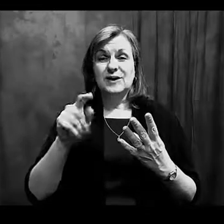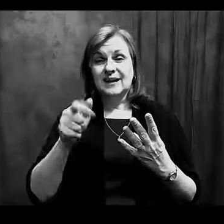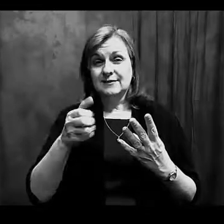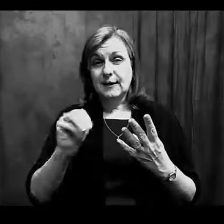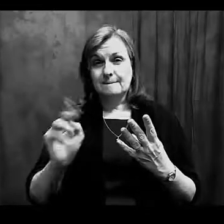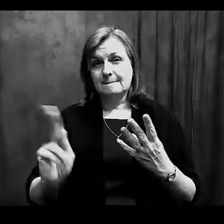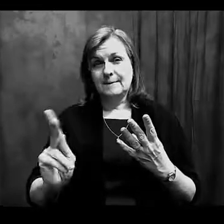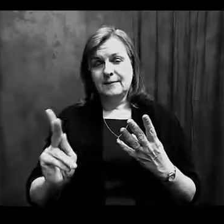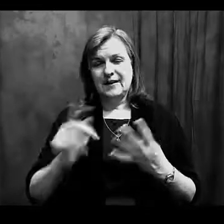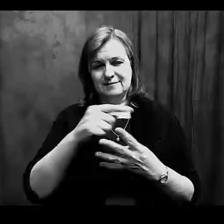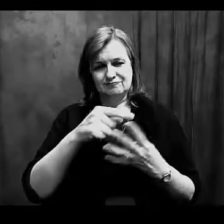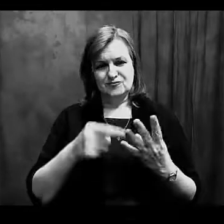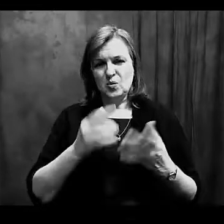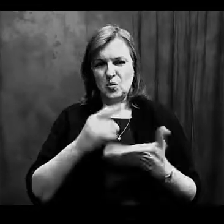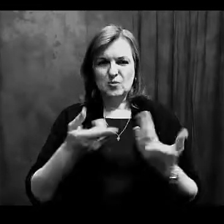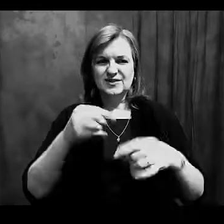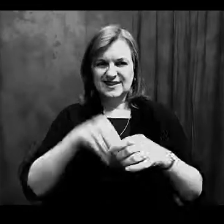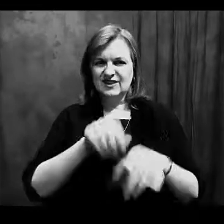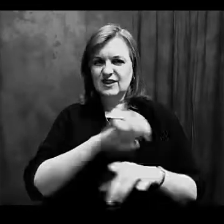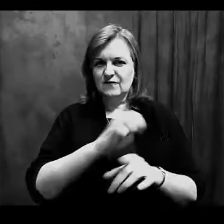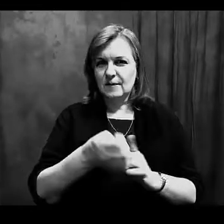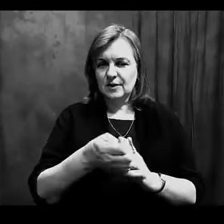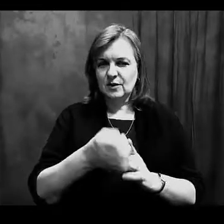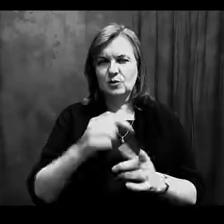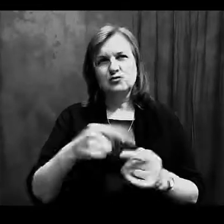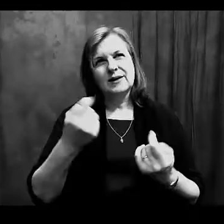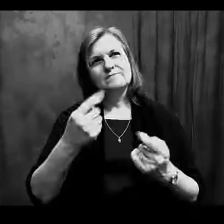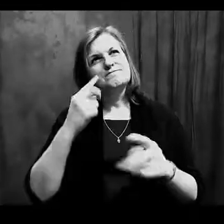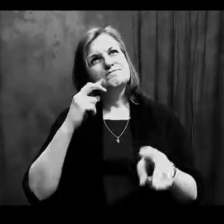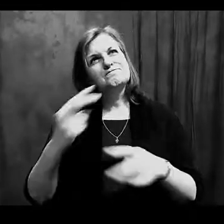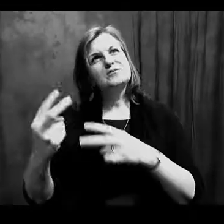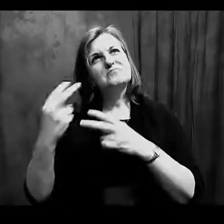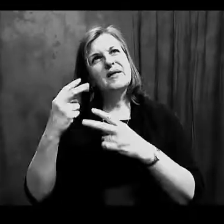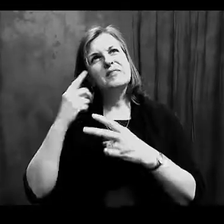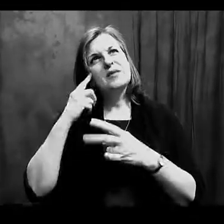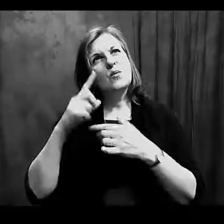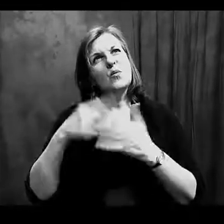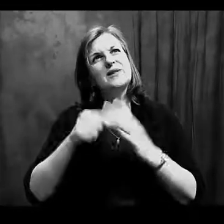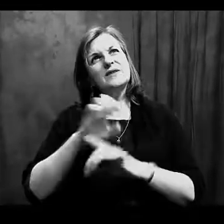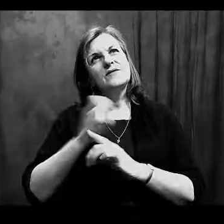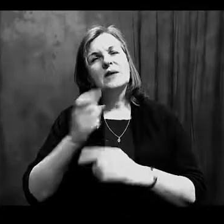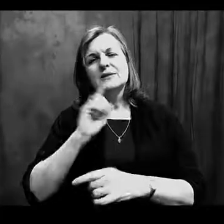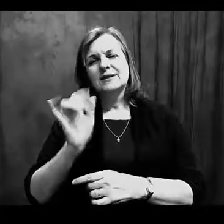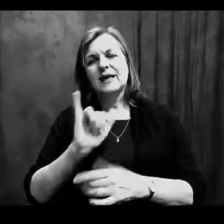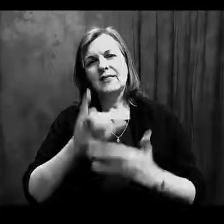and helps us to understand what that environment would have been like for these organisms to live in